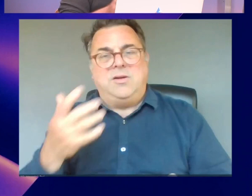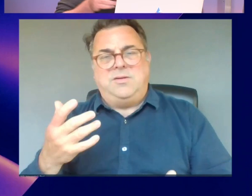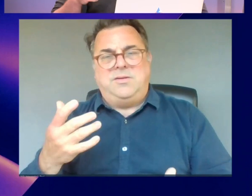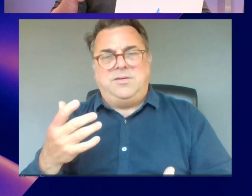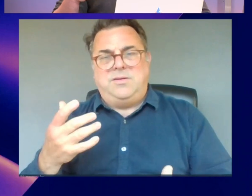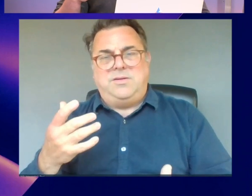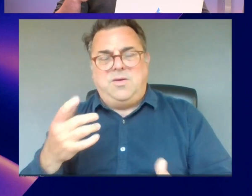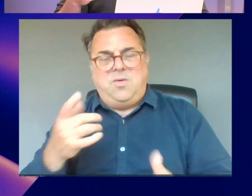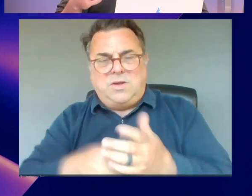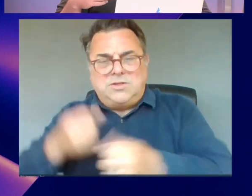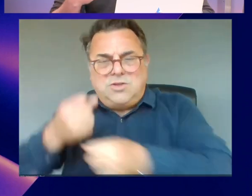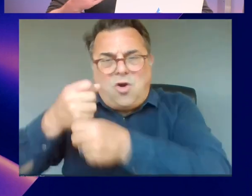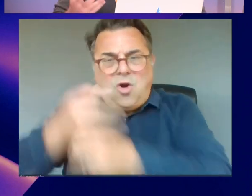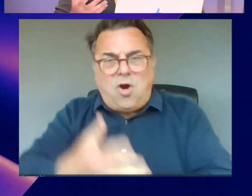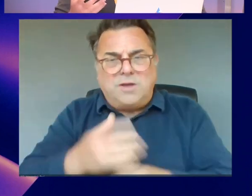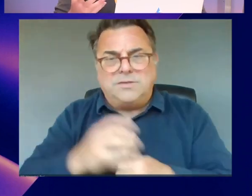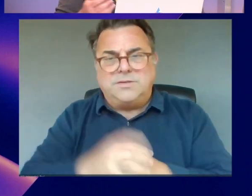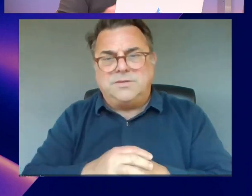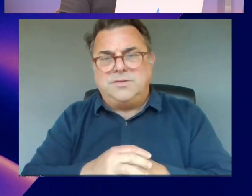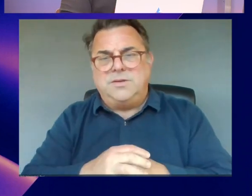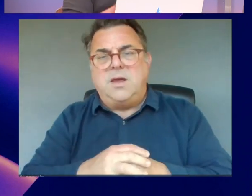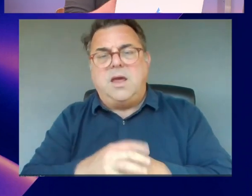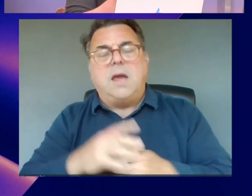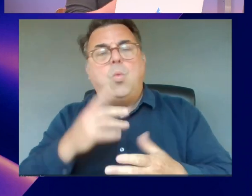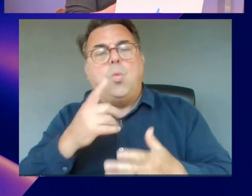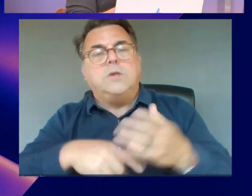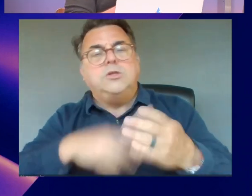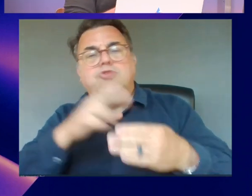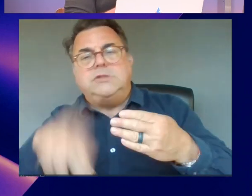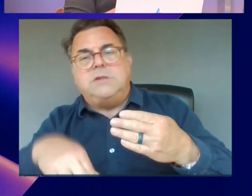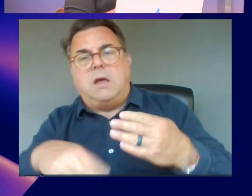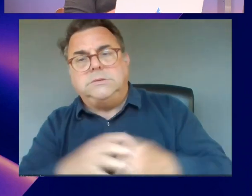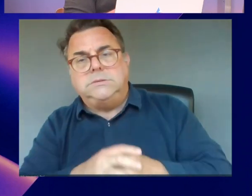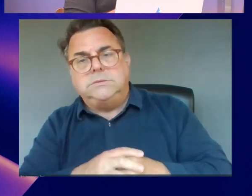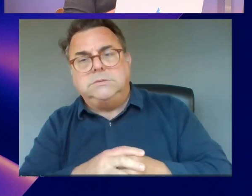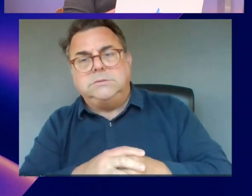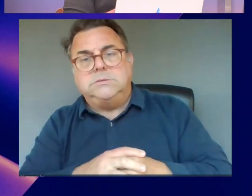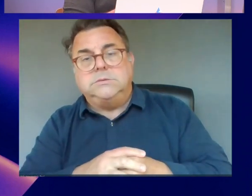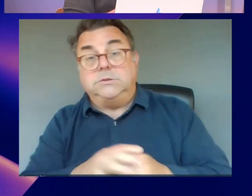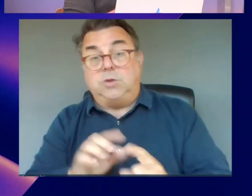And what are the kind of consequences? So what this specific recommendation tells you